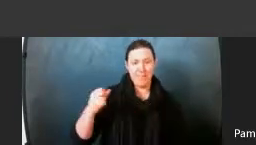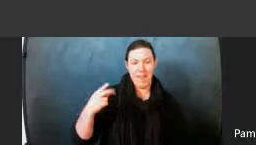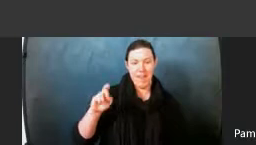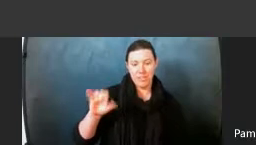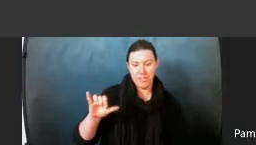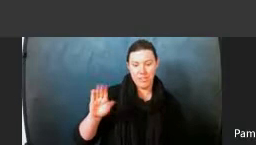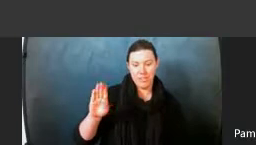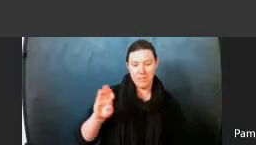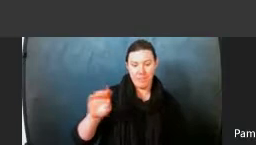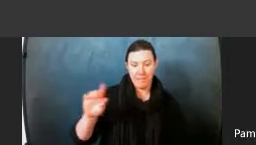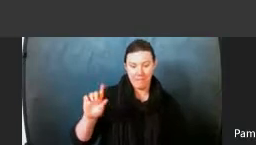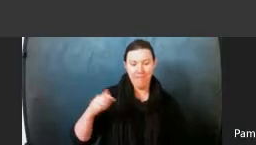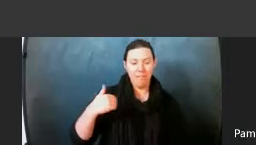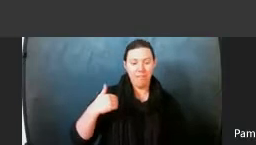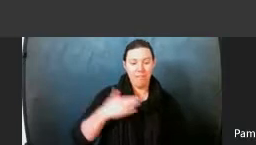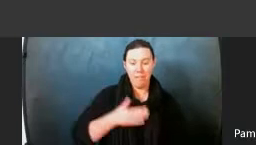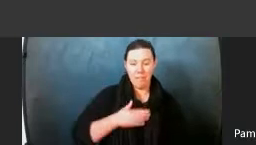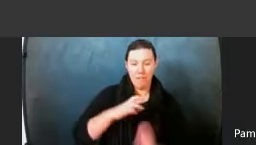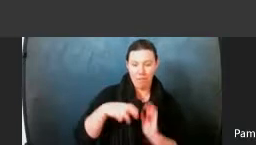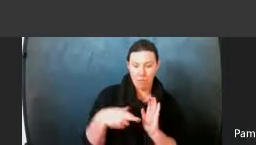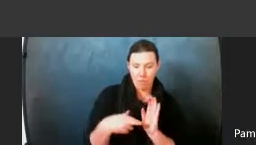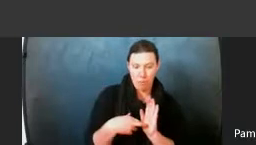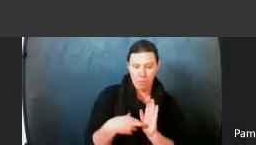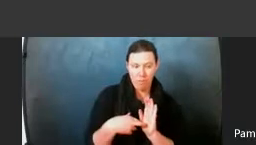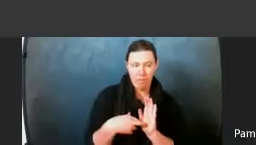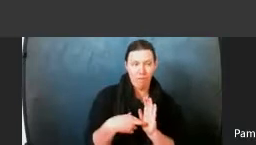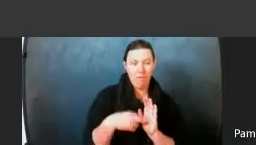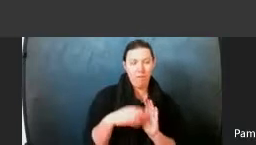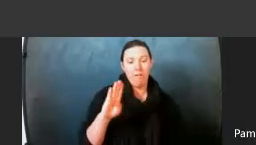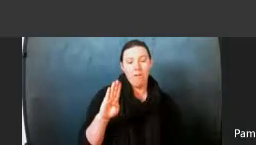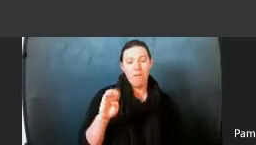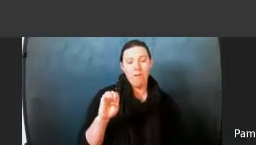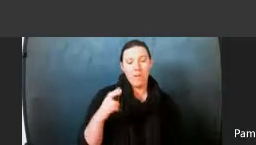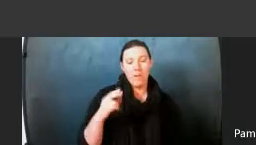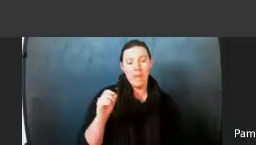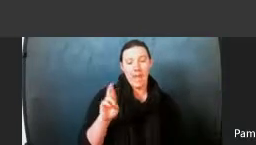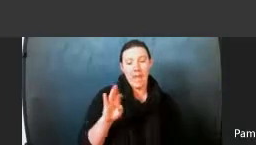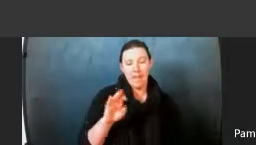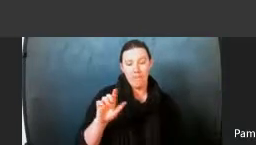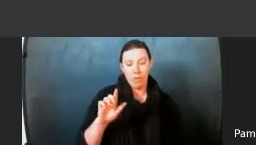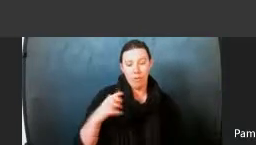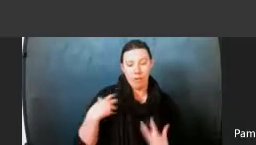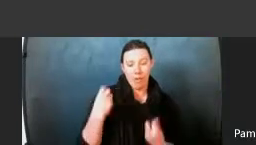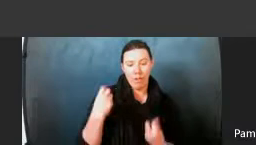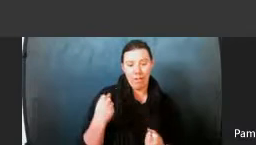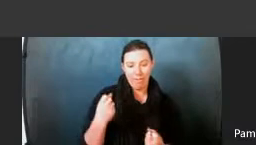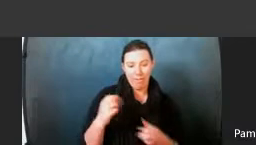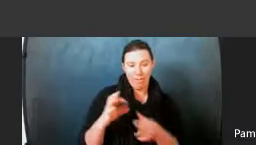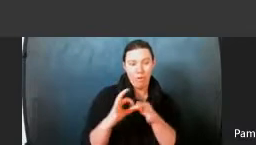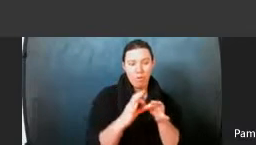and I am the lead for implementing this 5229, which is health equity.